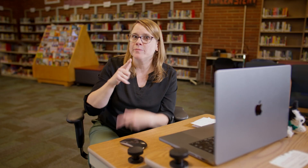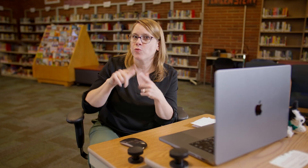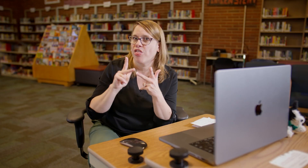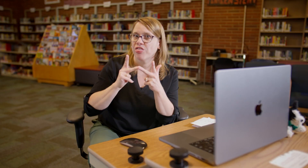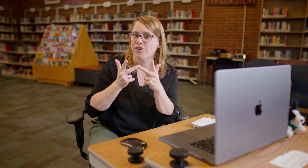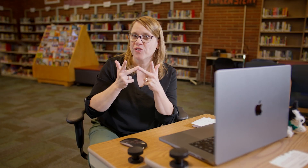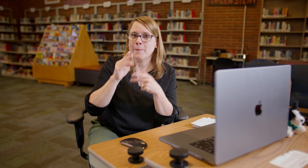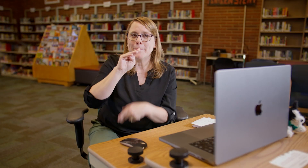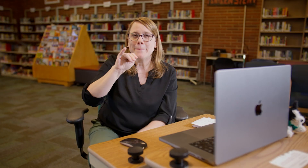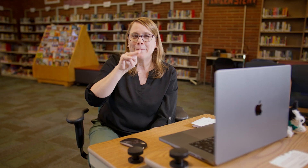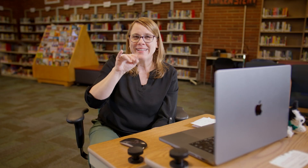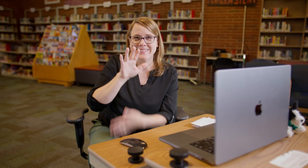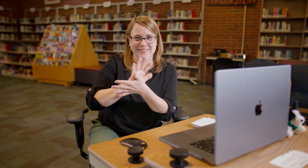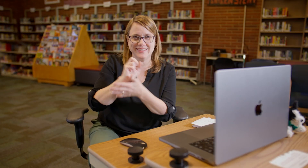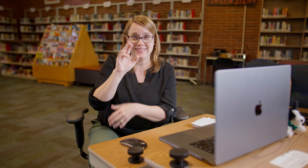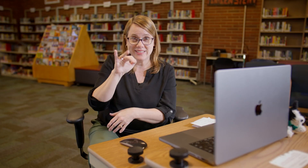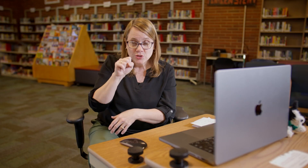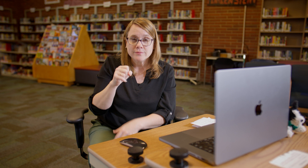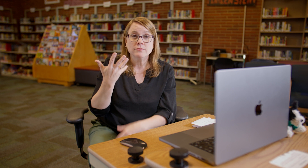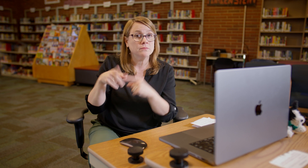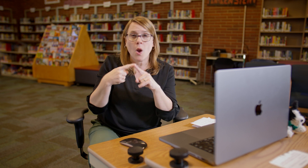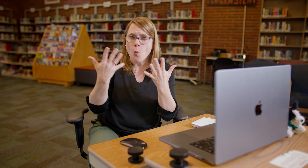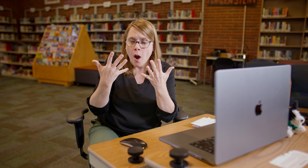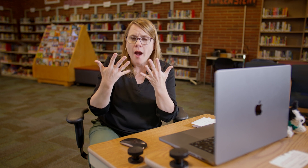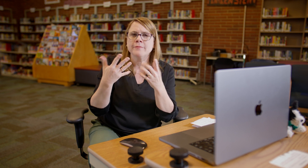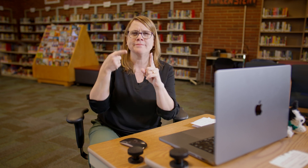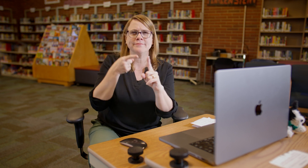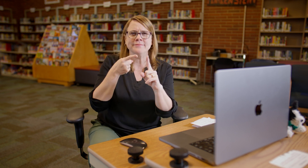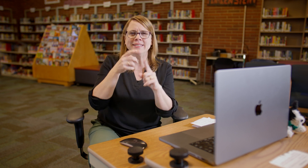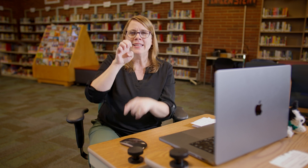Hello and welcome to the third installment of our miniseries titled,